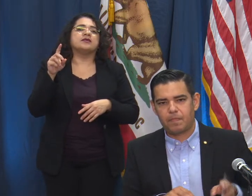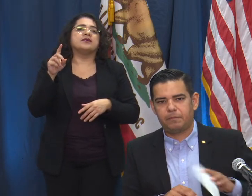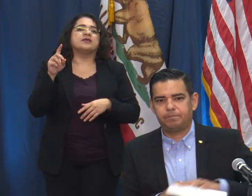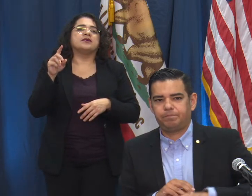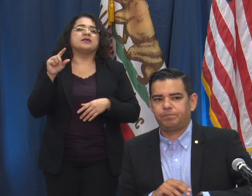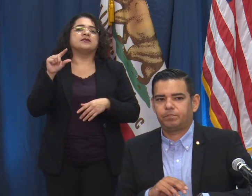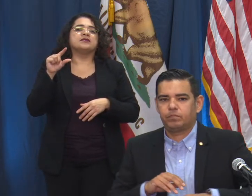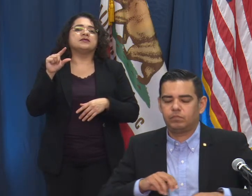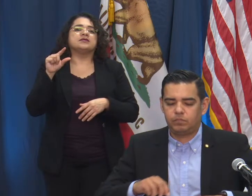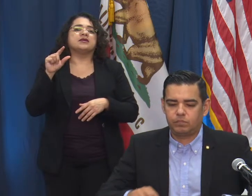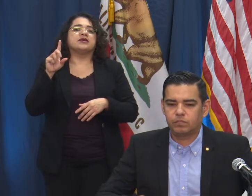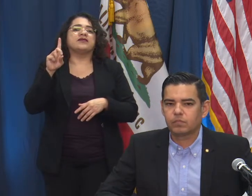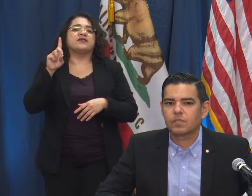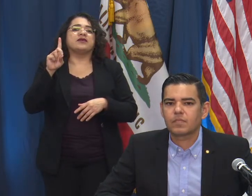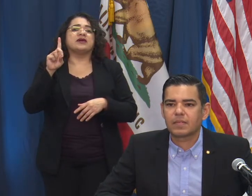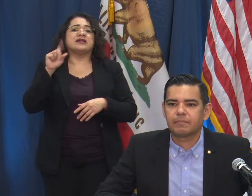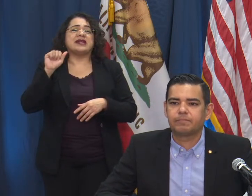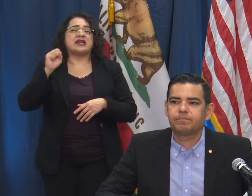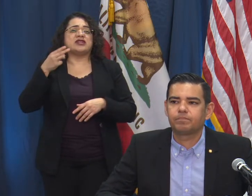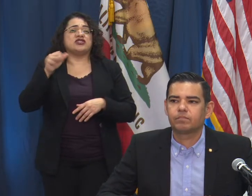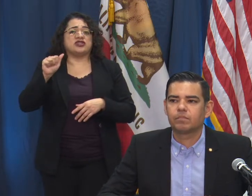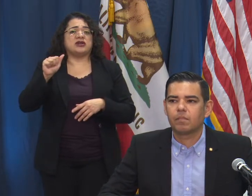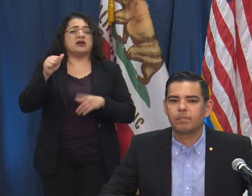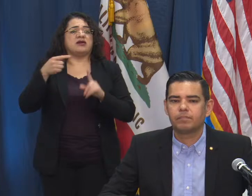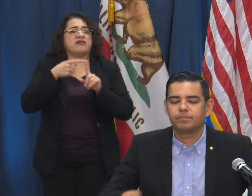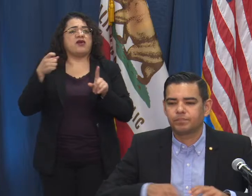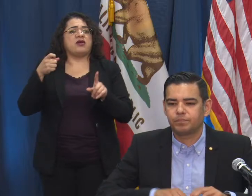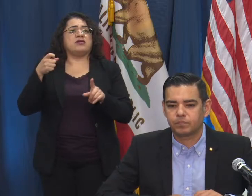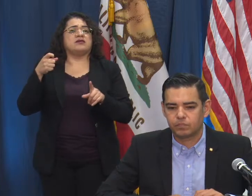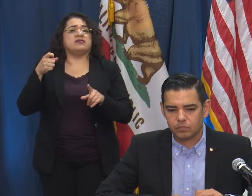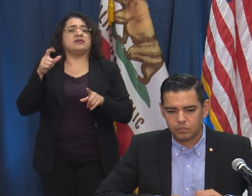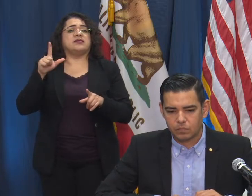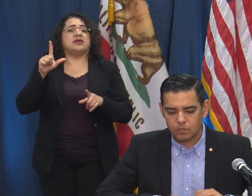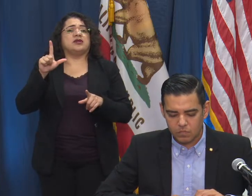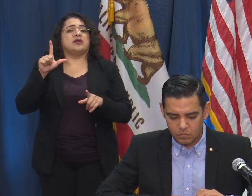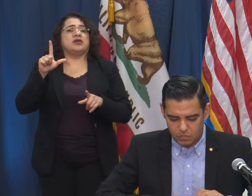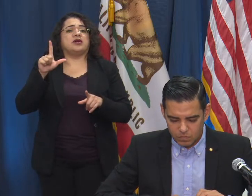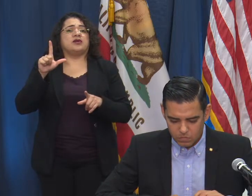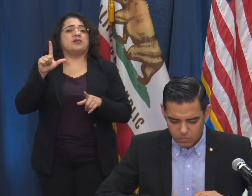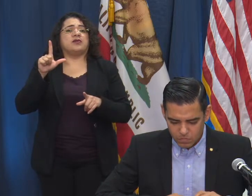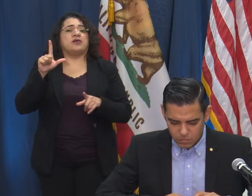Hello my question is - with the President and others in the US Senate pushing